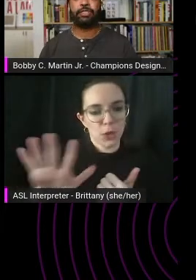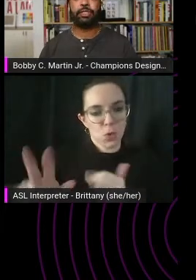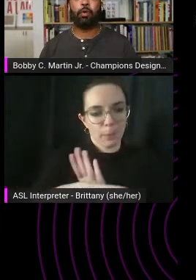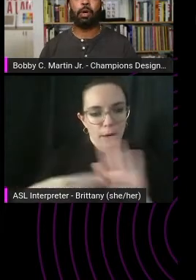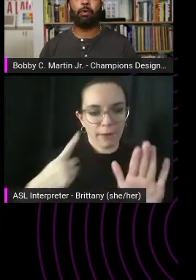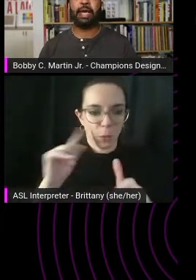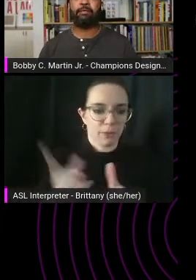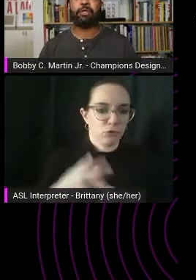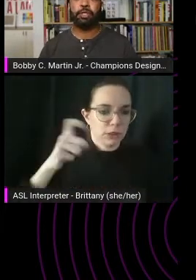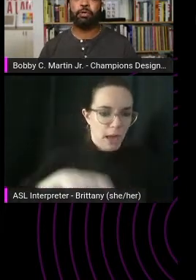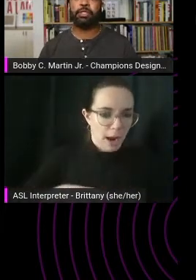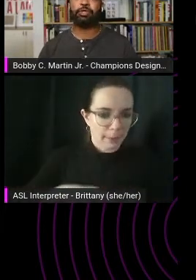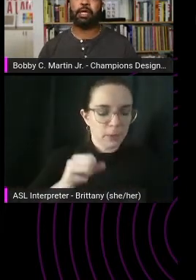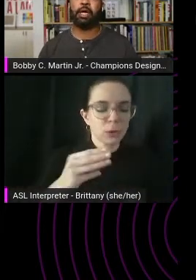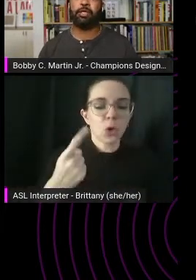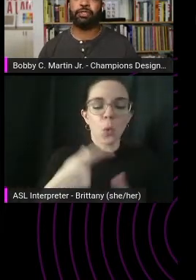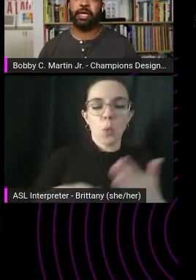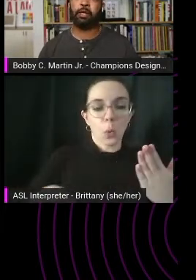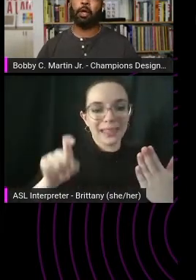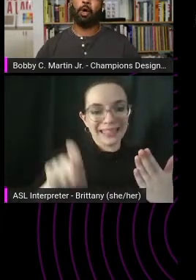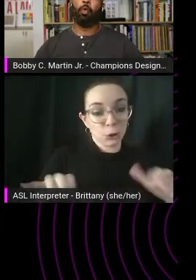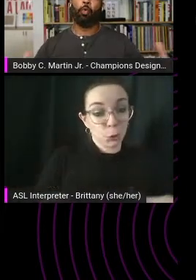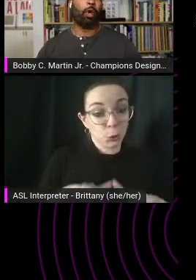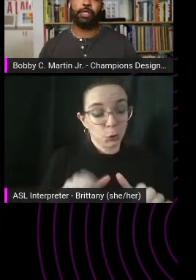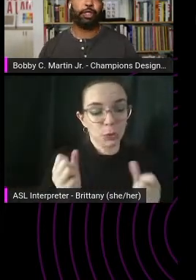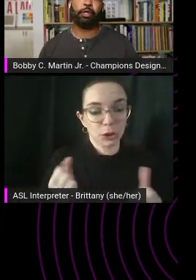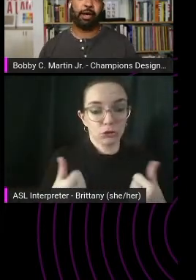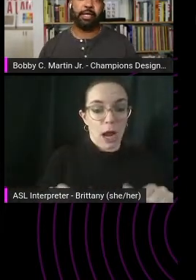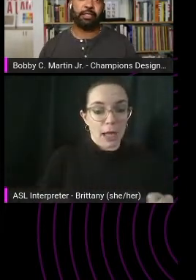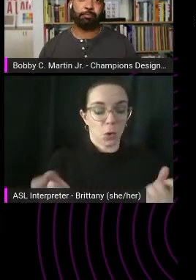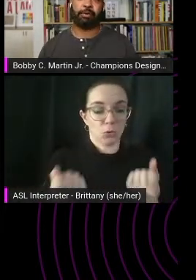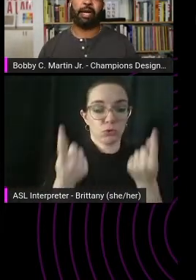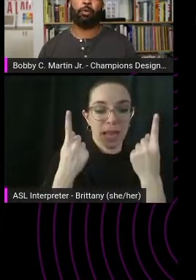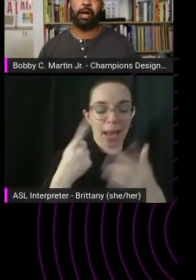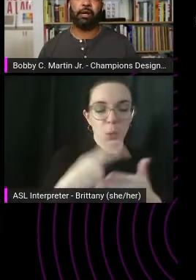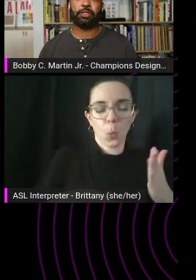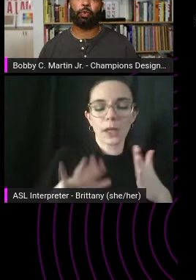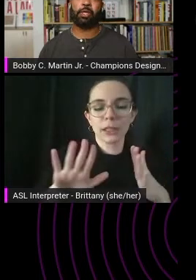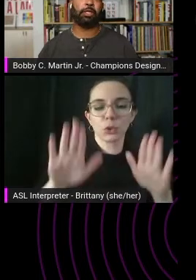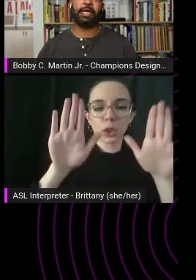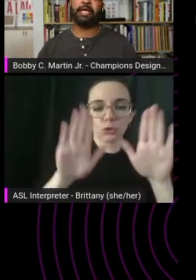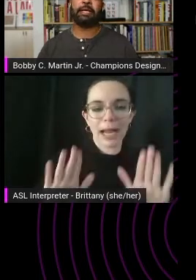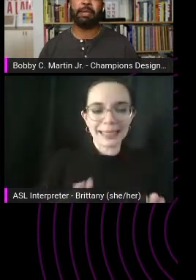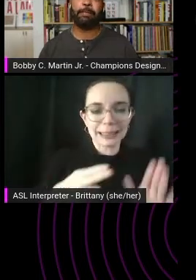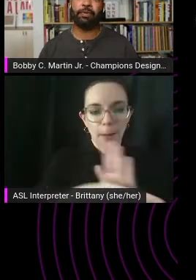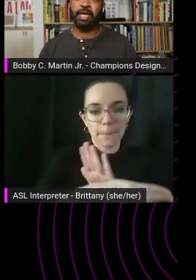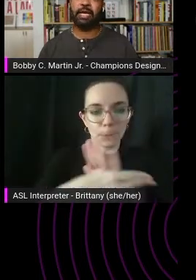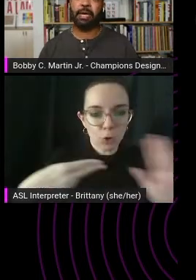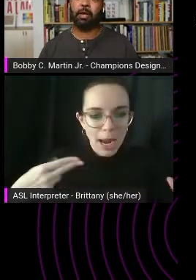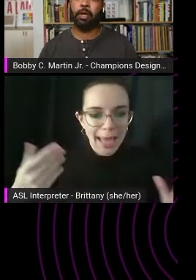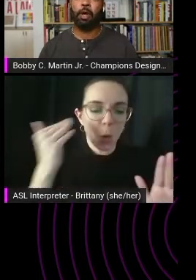And so, what we have to do is try to understand, what is your greatest brand awareness? What are the things that people think about